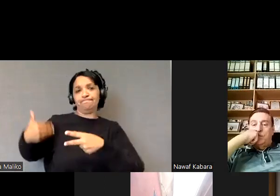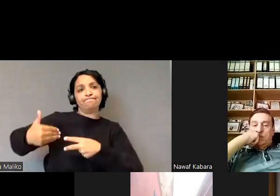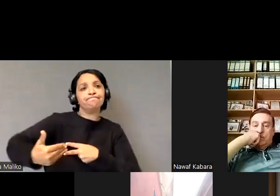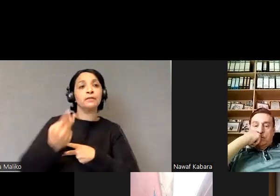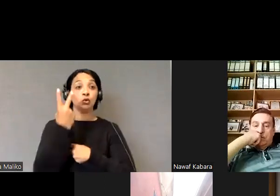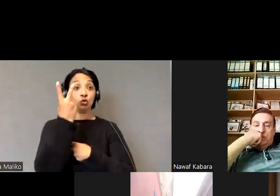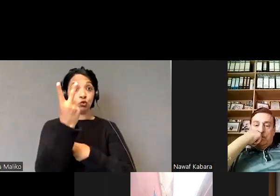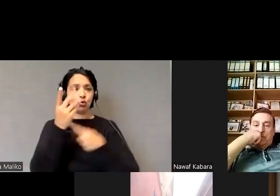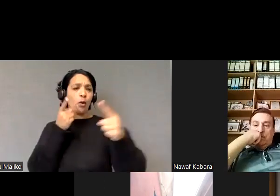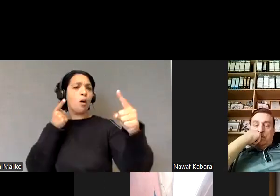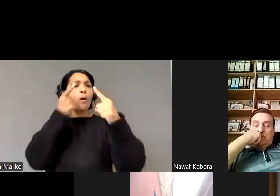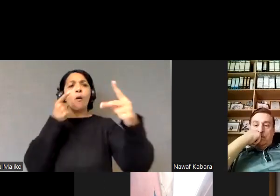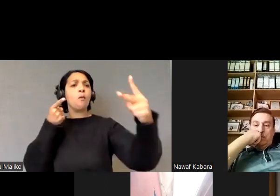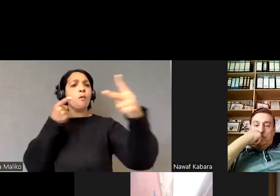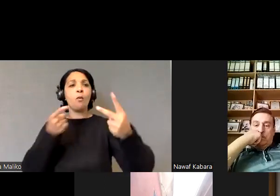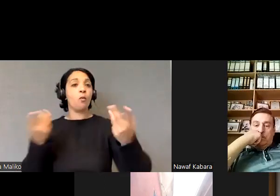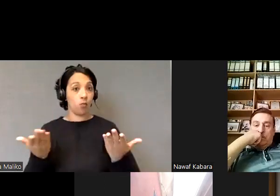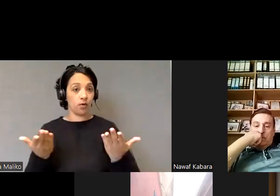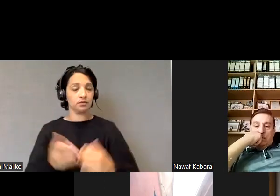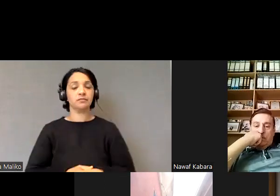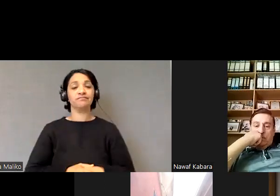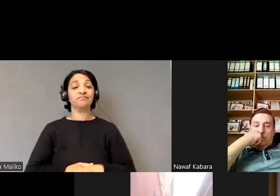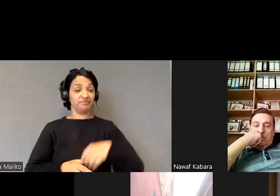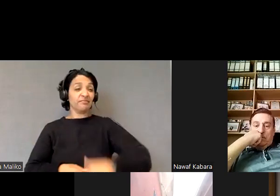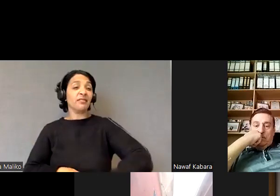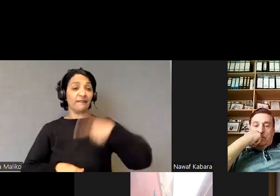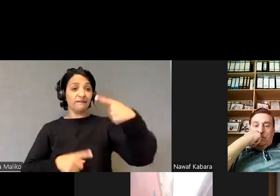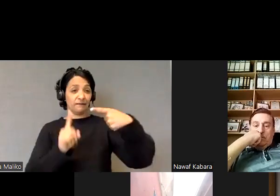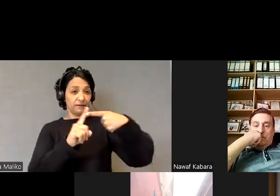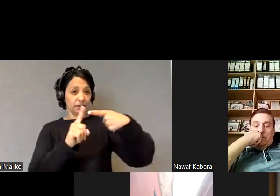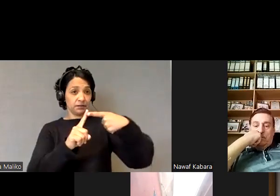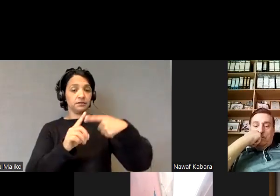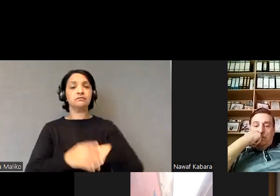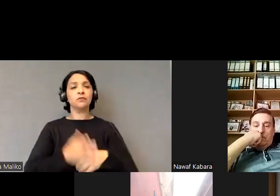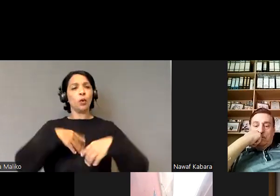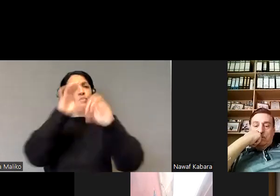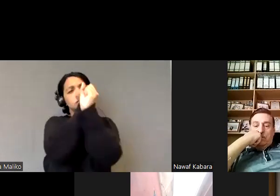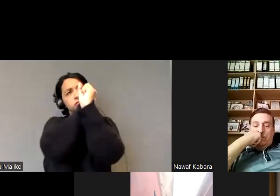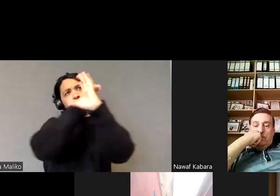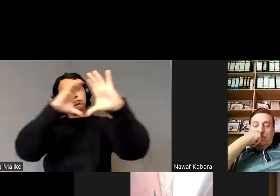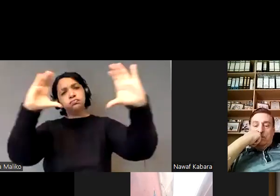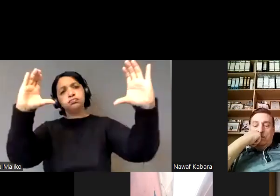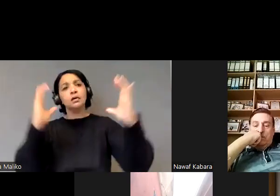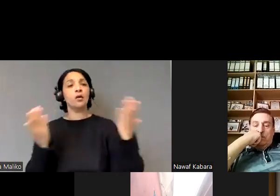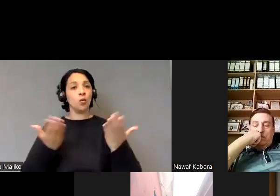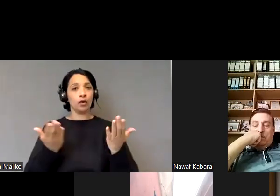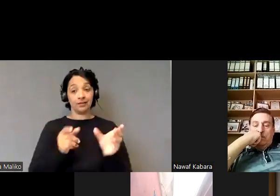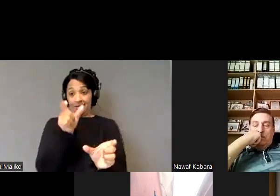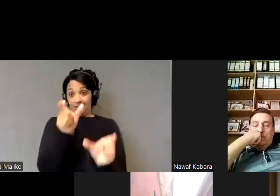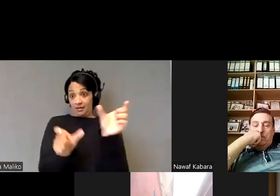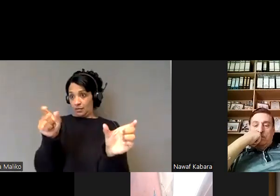With want to first try to draw a picture of what persons with disabilities experience